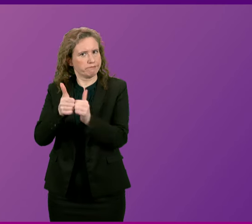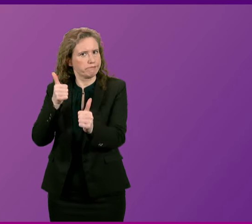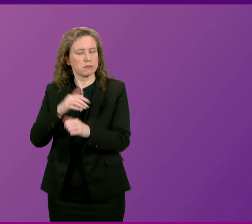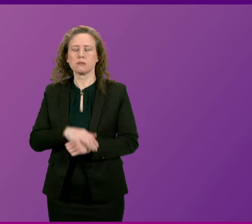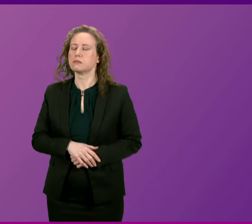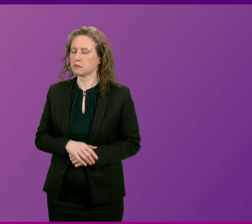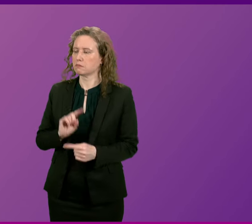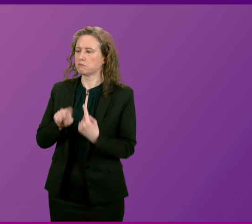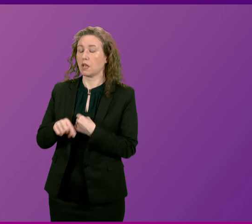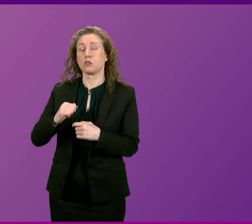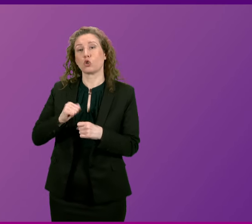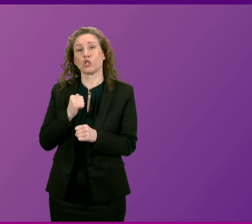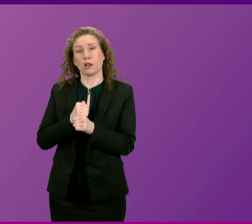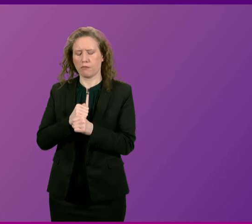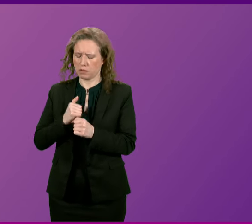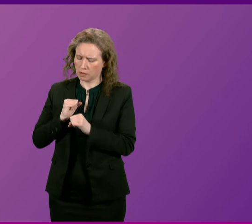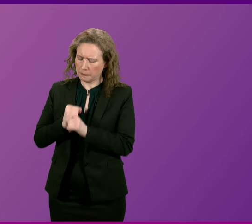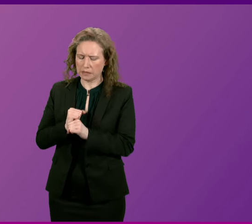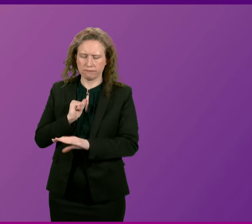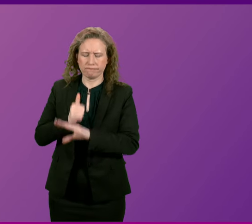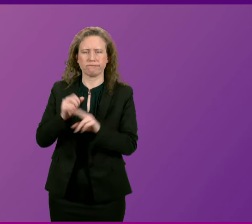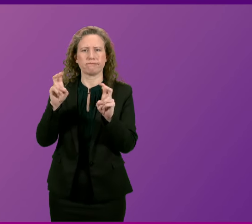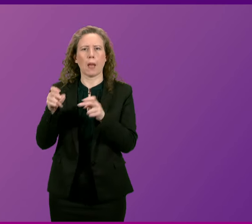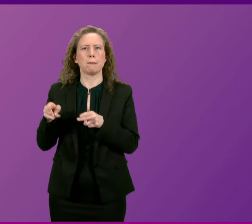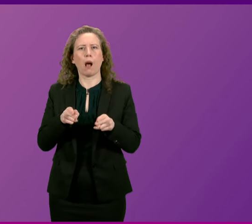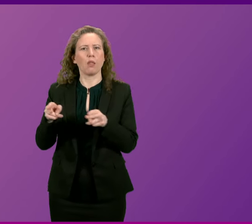The Scottish Government is committed to implementation of the report “Pathways: A New Approach for Women in Entrepreneurship”, which looks at